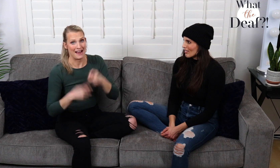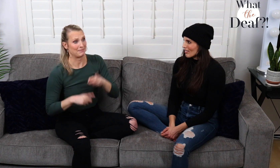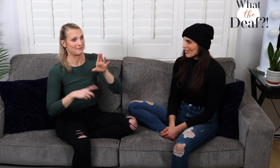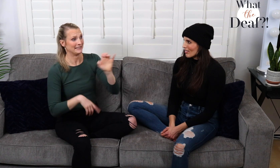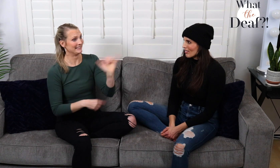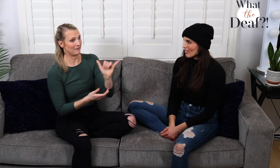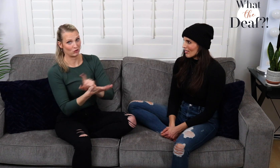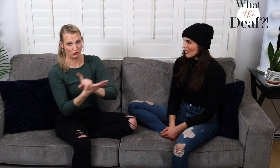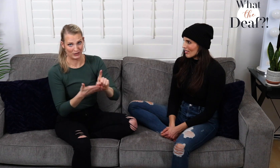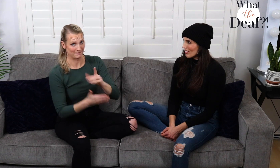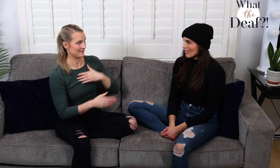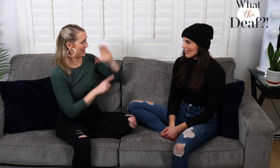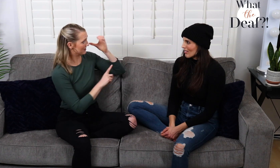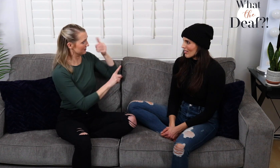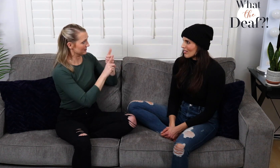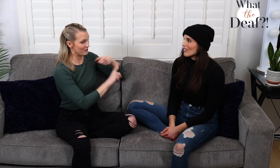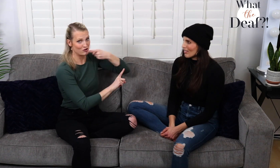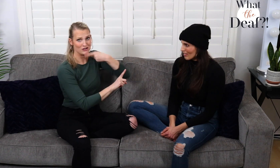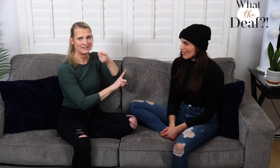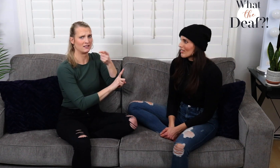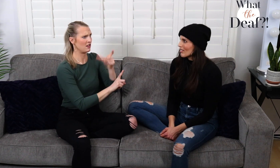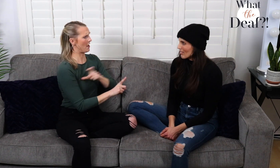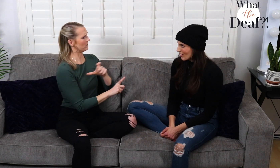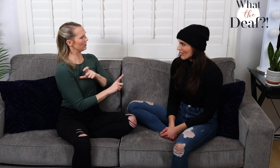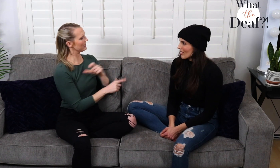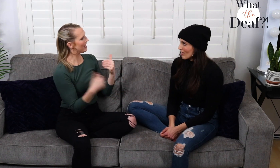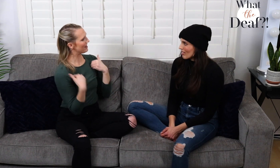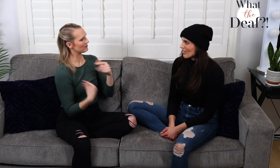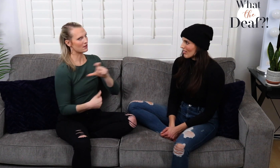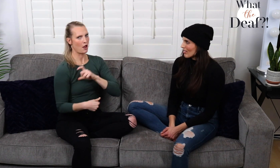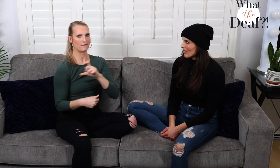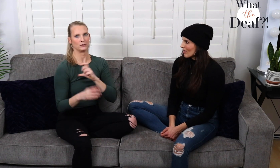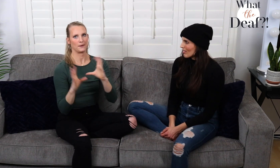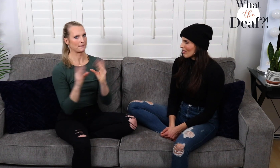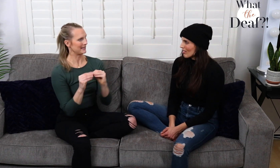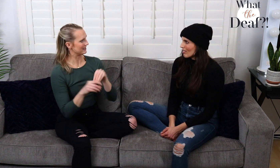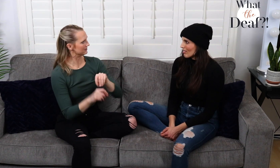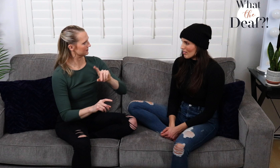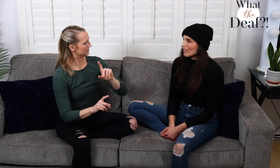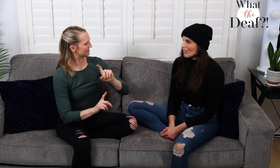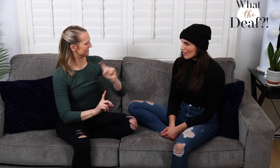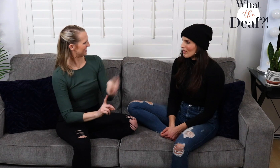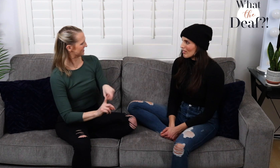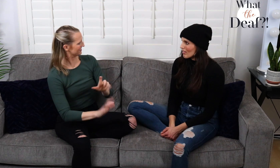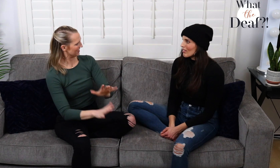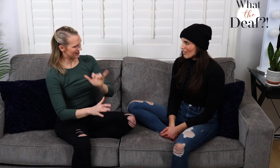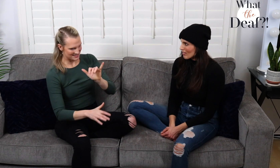to be the same week that my cousin, who is hearing, had a law enforcement conference in Texas and